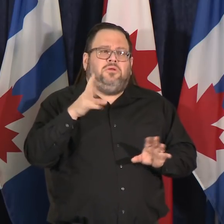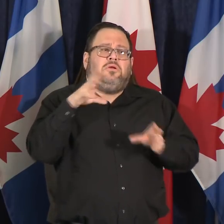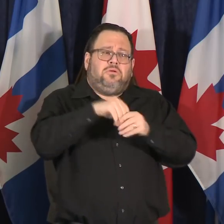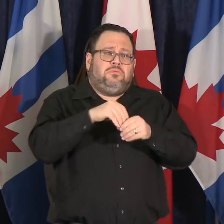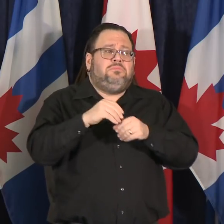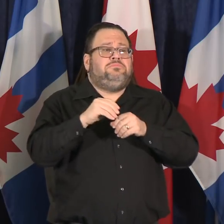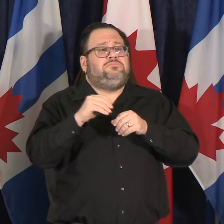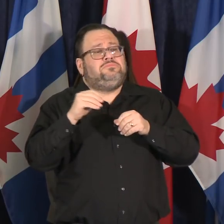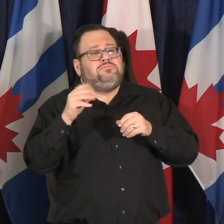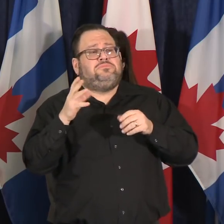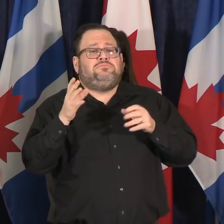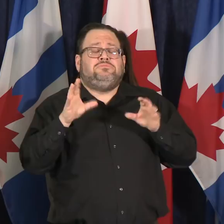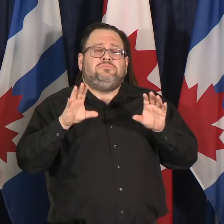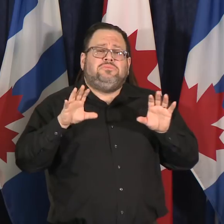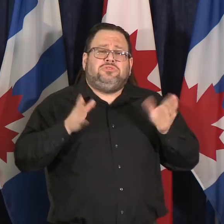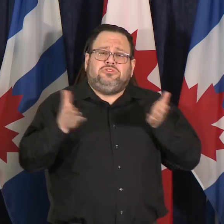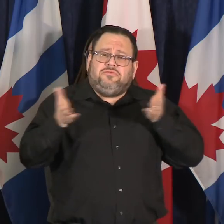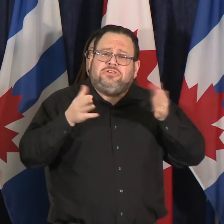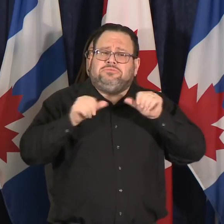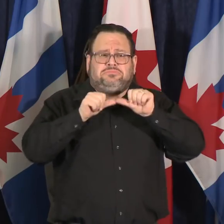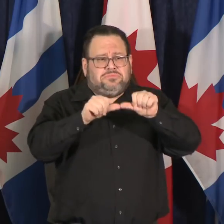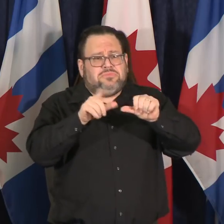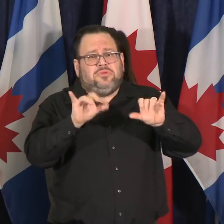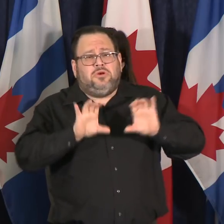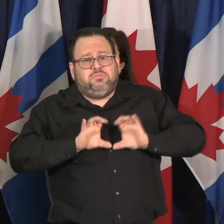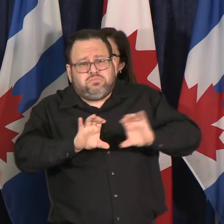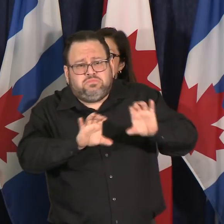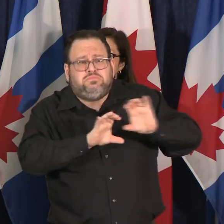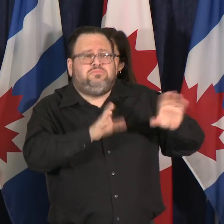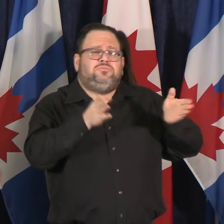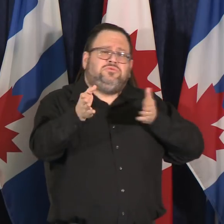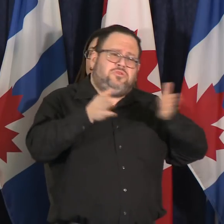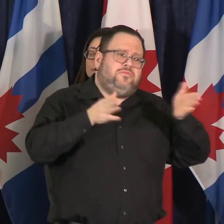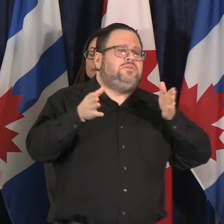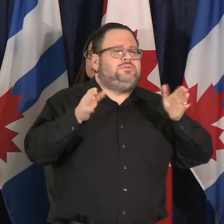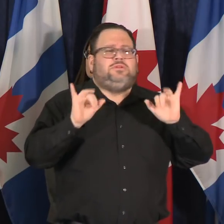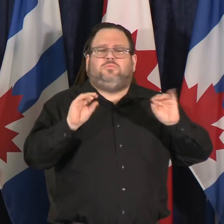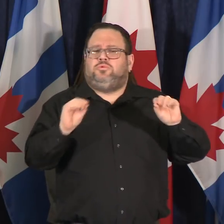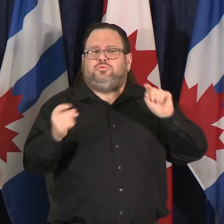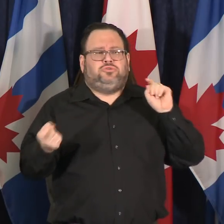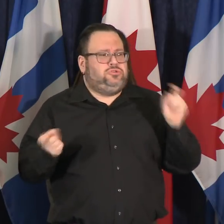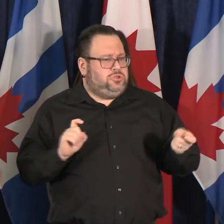normally the TTC is operating normally 3-1-1 continues to